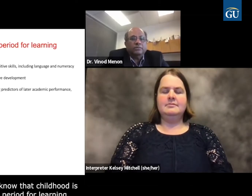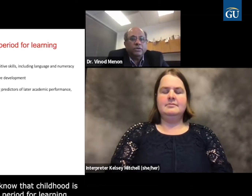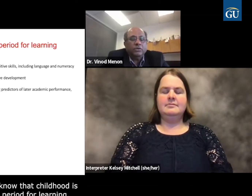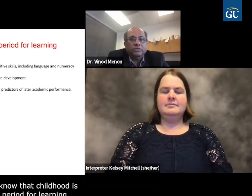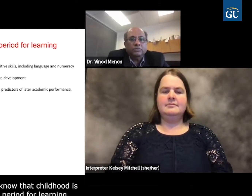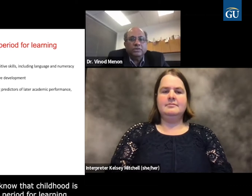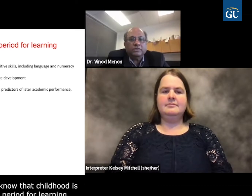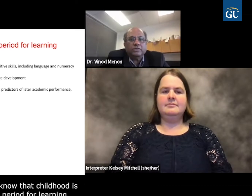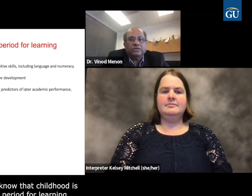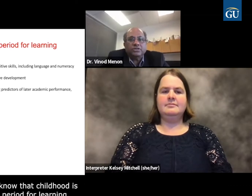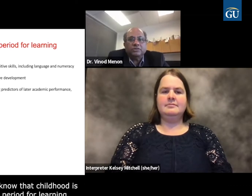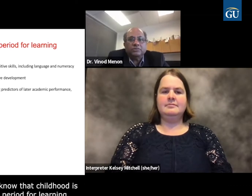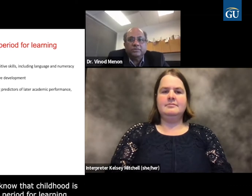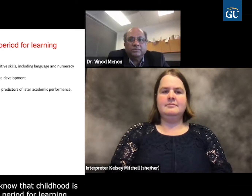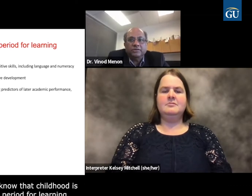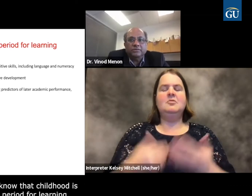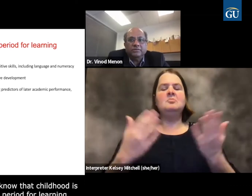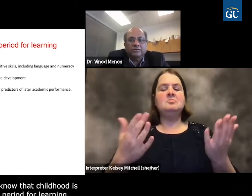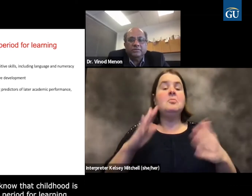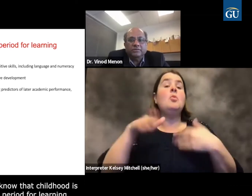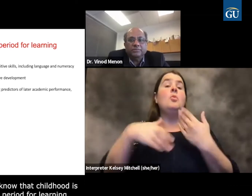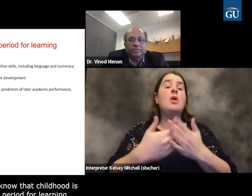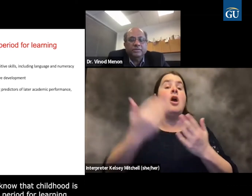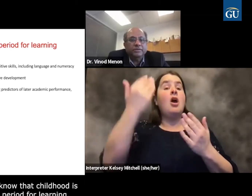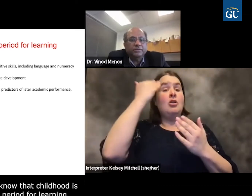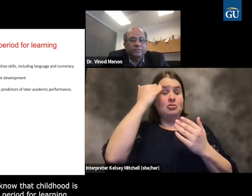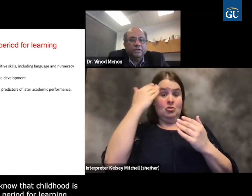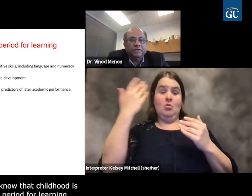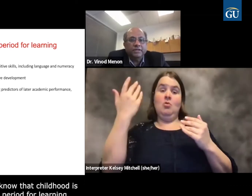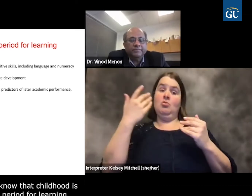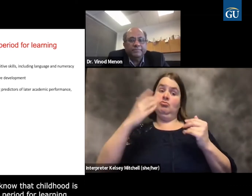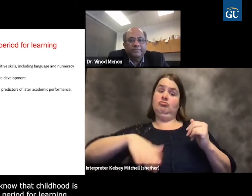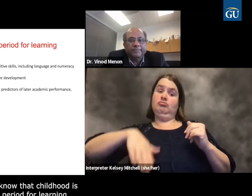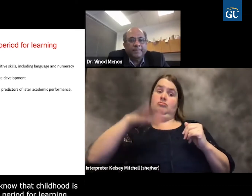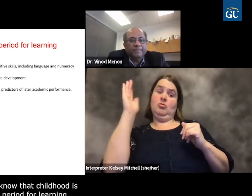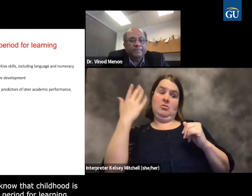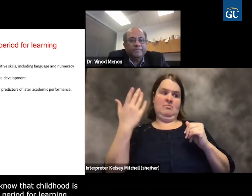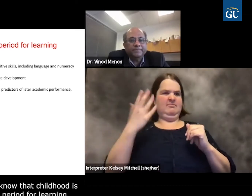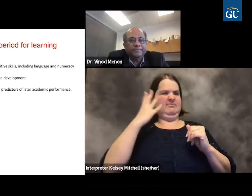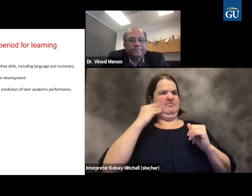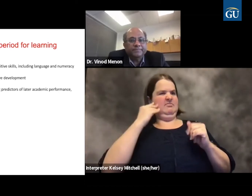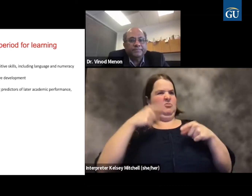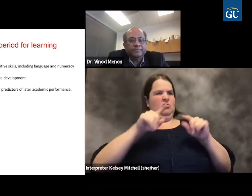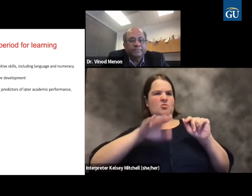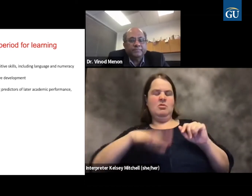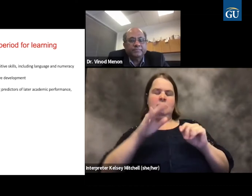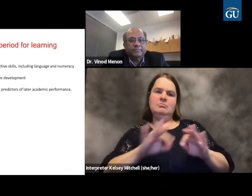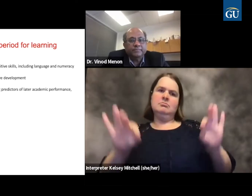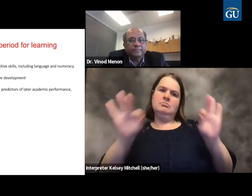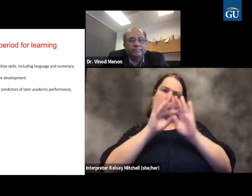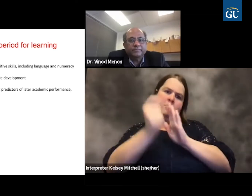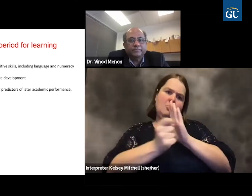so we all know that childhood is a critical period for learning